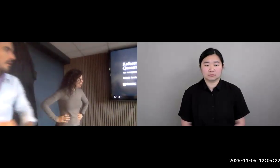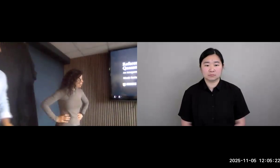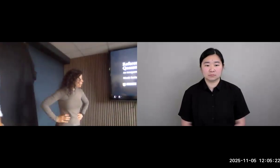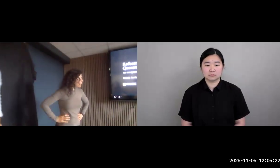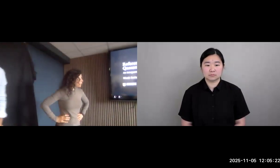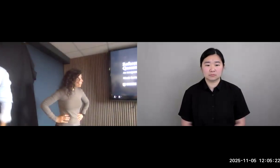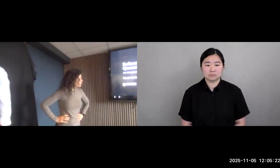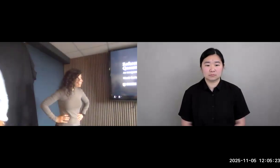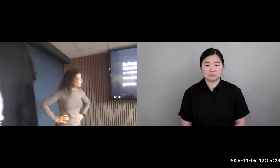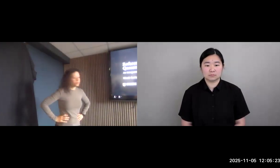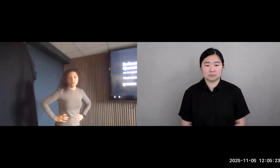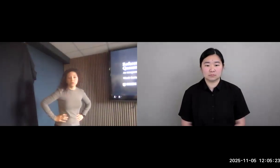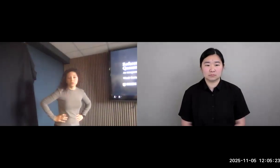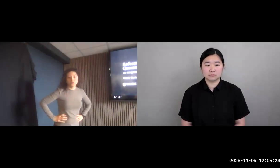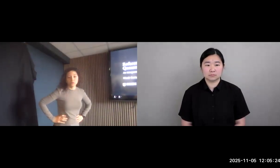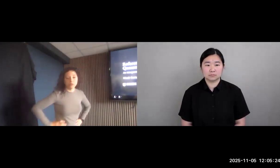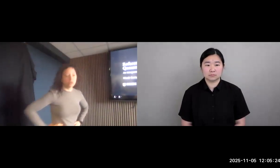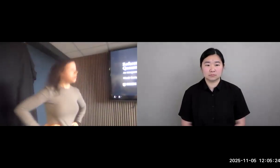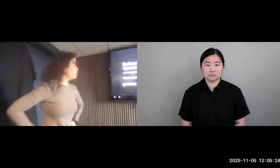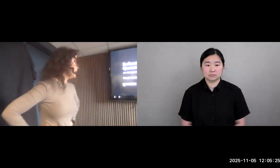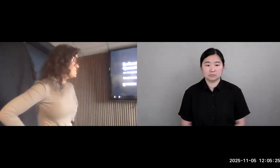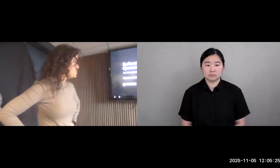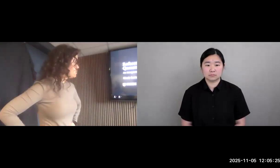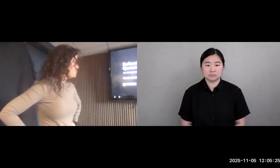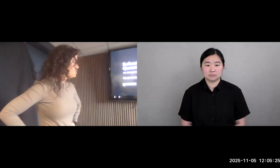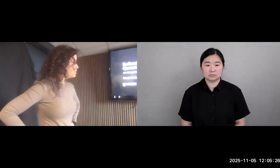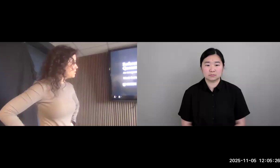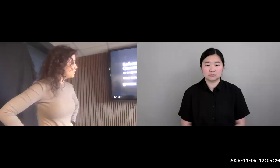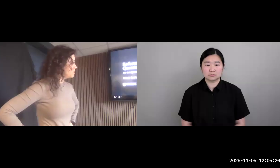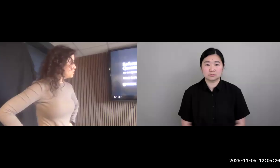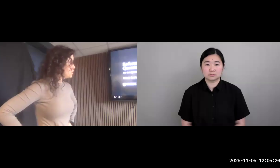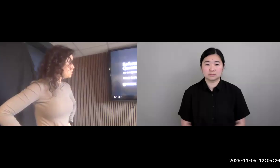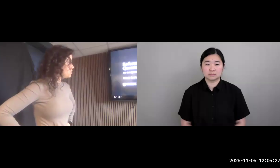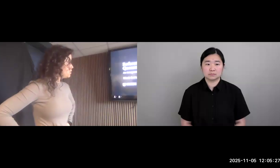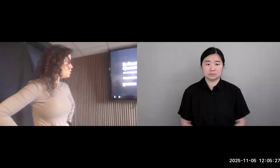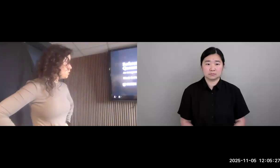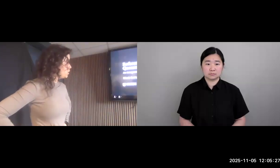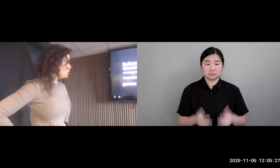You can hide me. Yeah. Why are you doing? It's okay with me, we didn't do it like this.